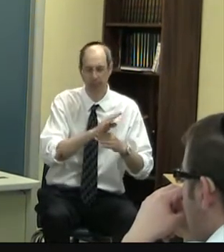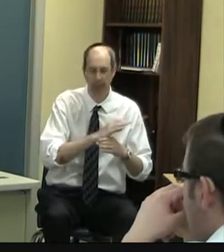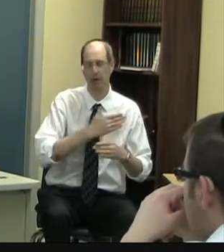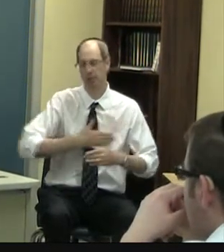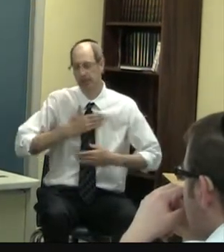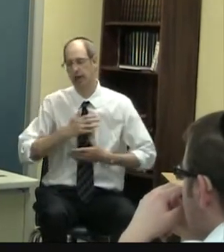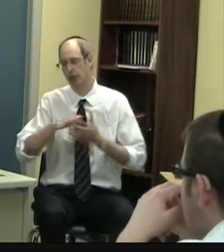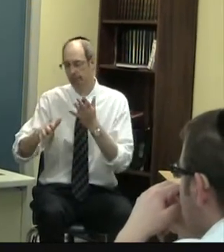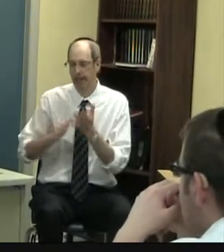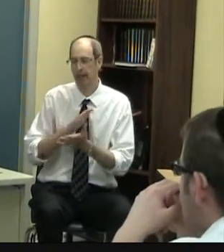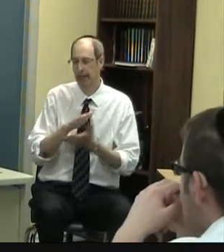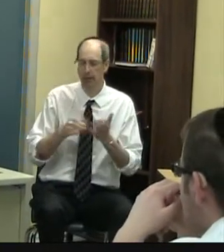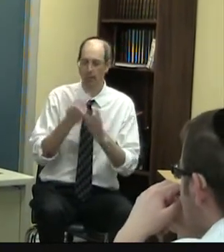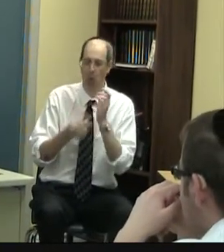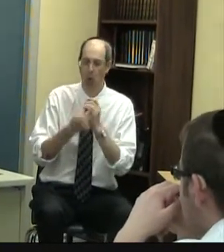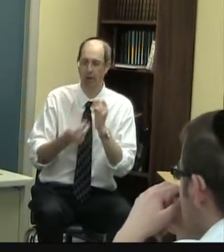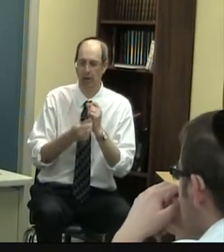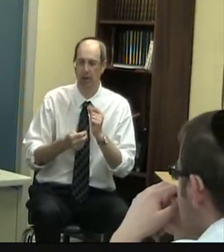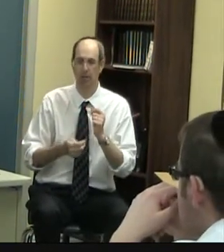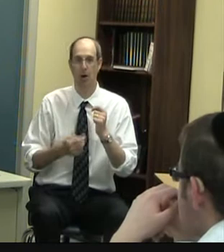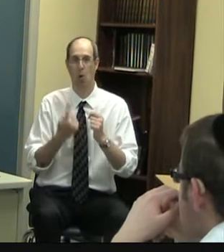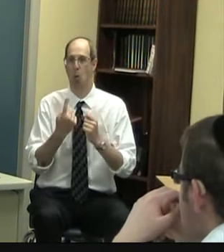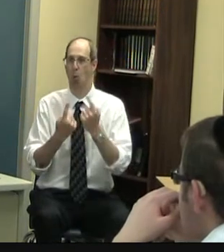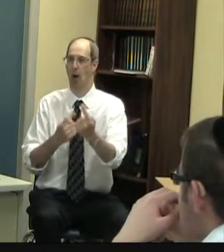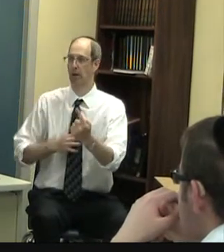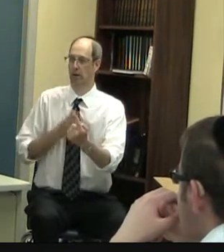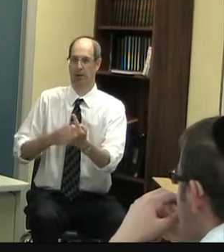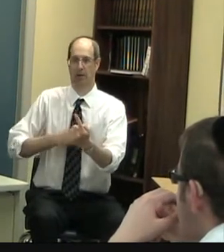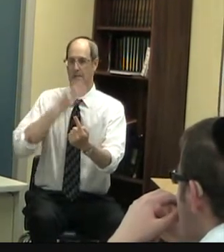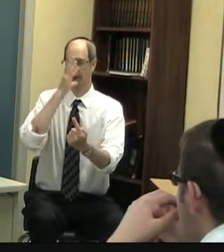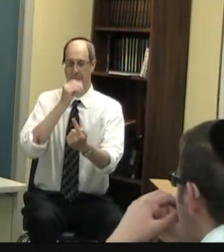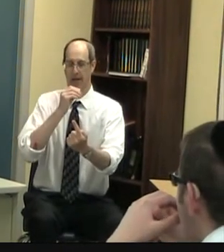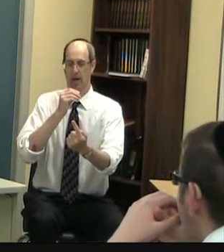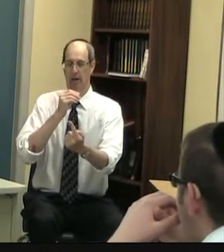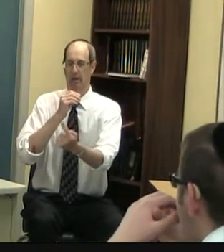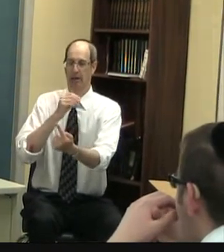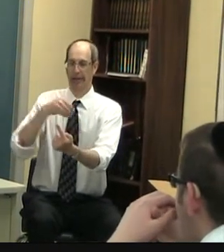So what happened to be this wealthy covere this one? Who sold the salem harbor for a ruble